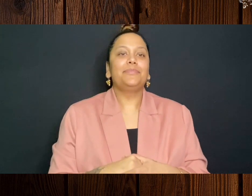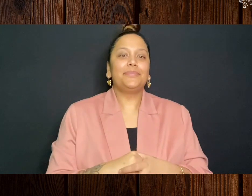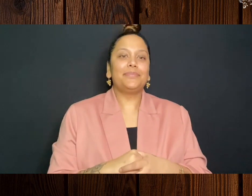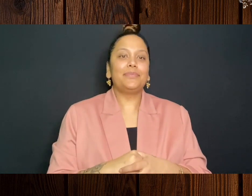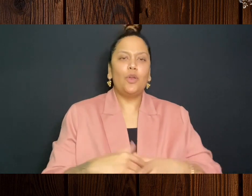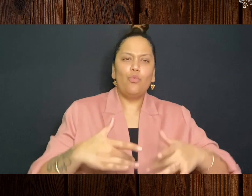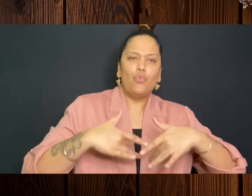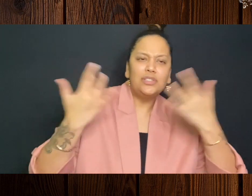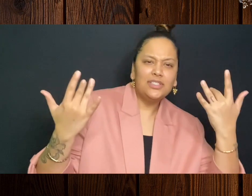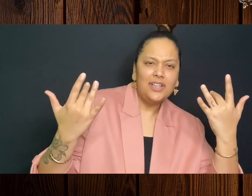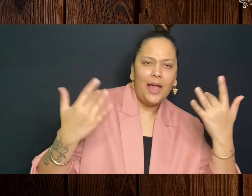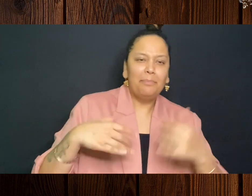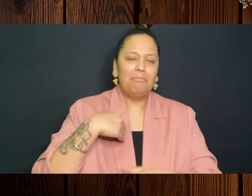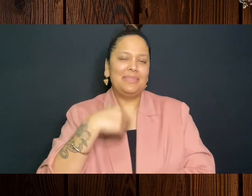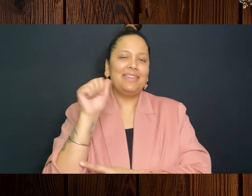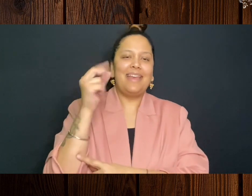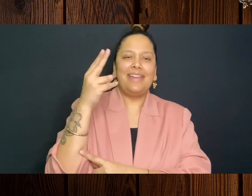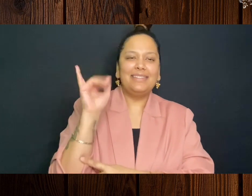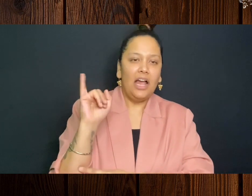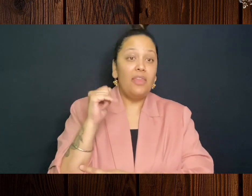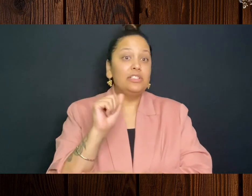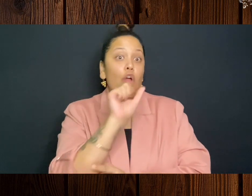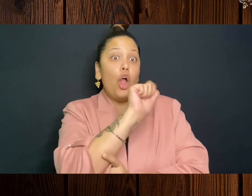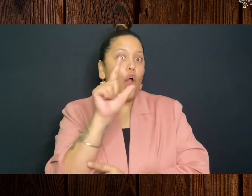What up? I'm AHI, that's A-H-I in all capitals, and I'm a